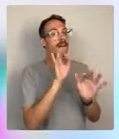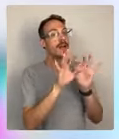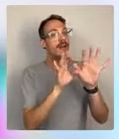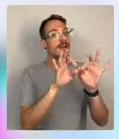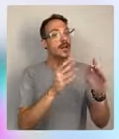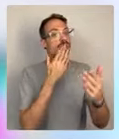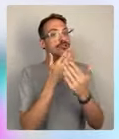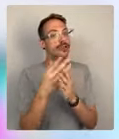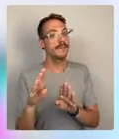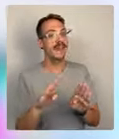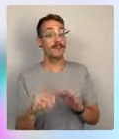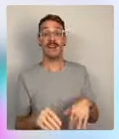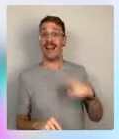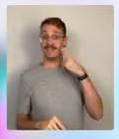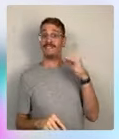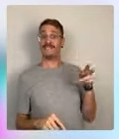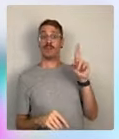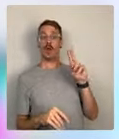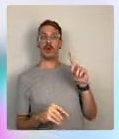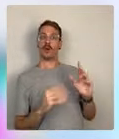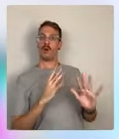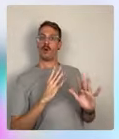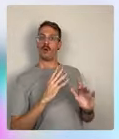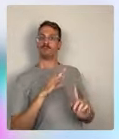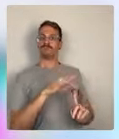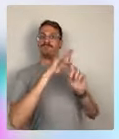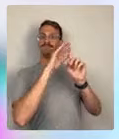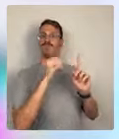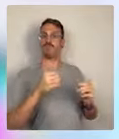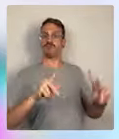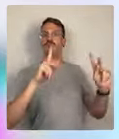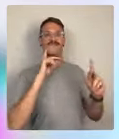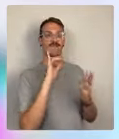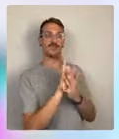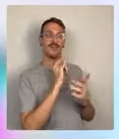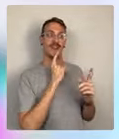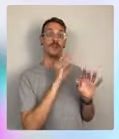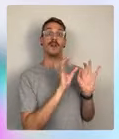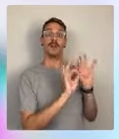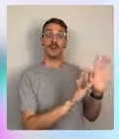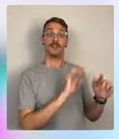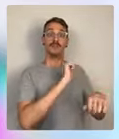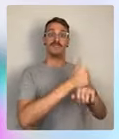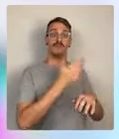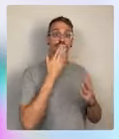trying to incentivize good behavior, and I think VR presents a unique opportunity to actually incentivize good behavior.